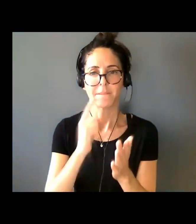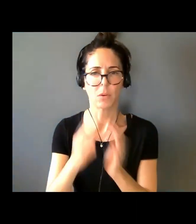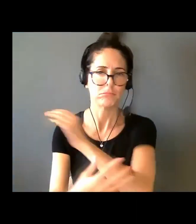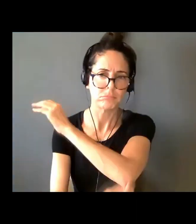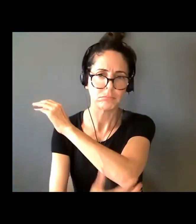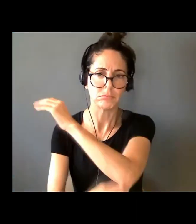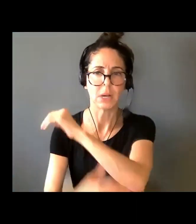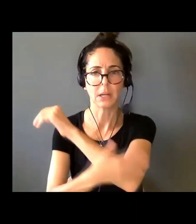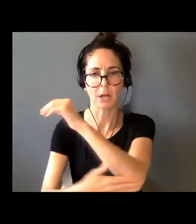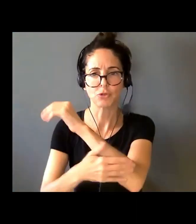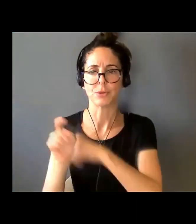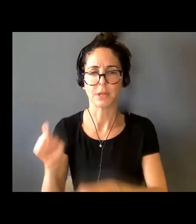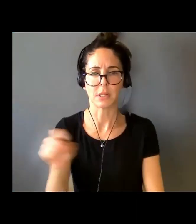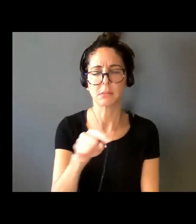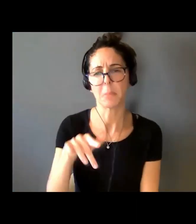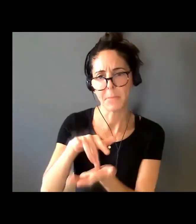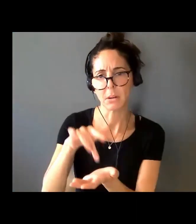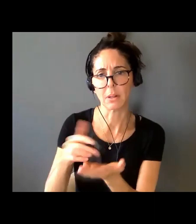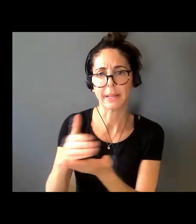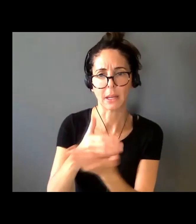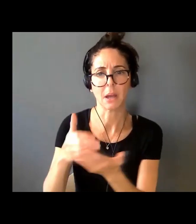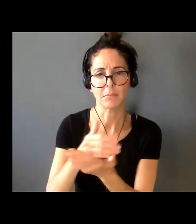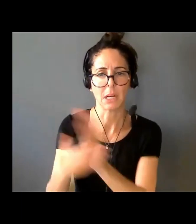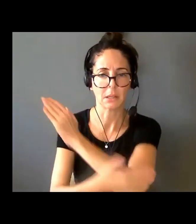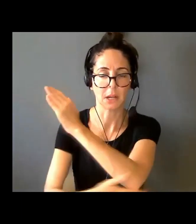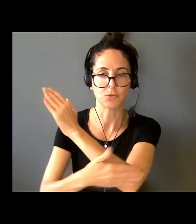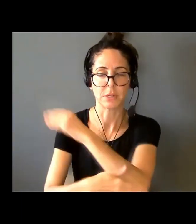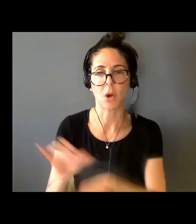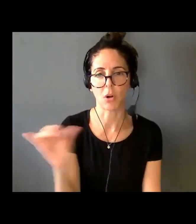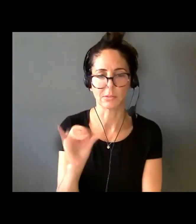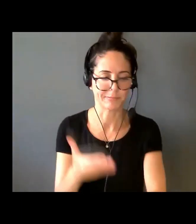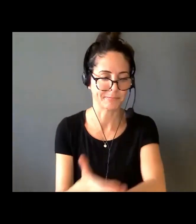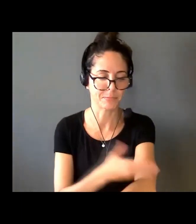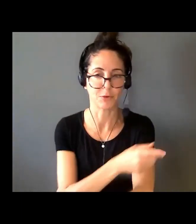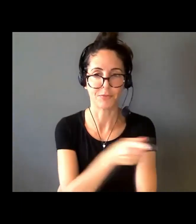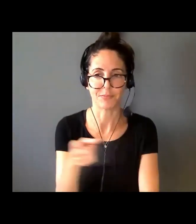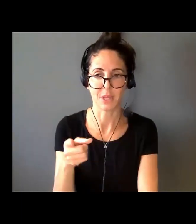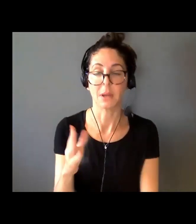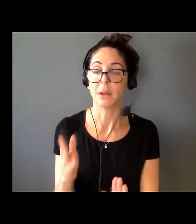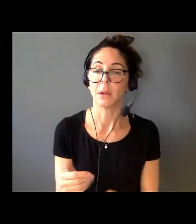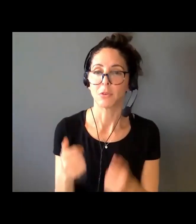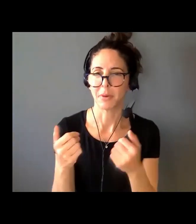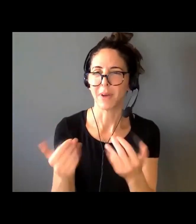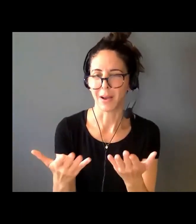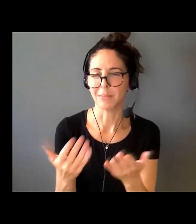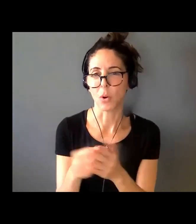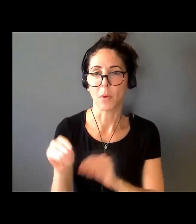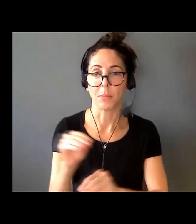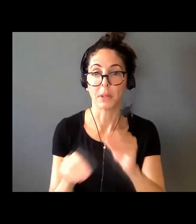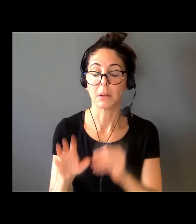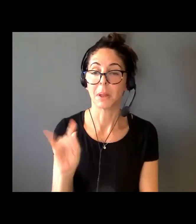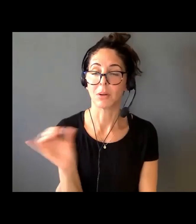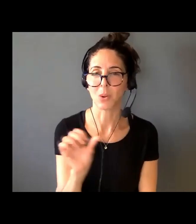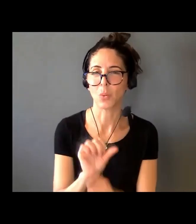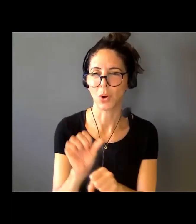and middle-income countries to provide mobility. But we also worked, like the ICRC, through local